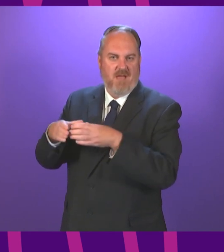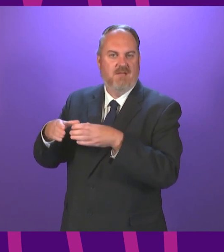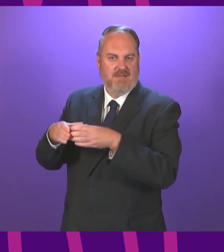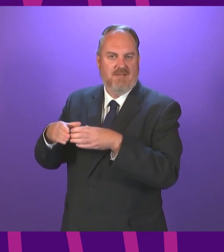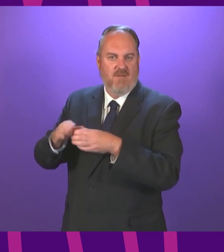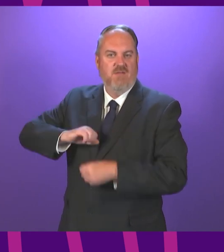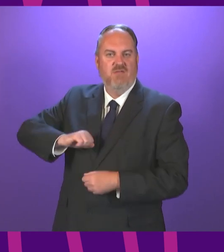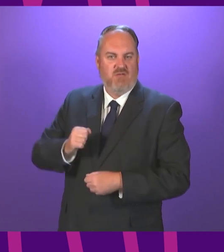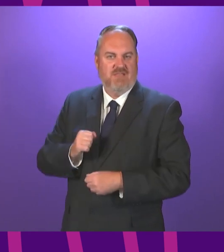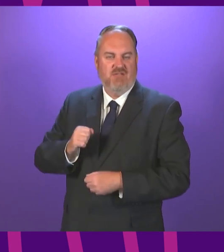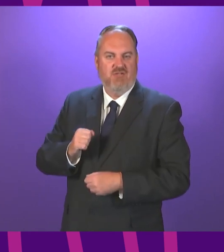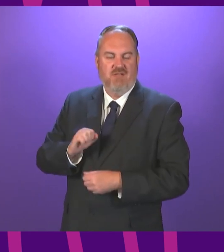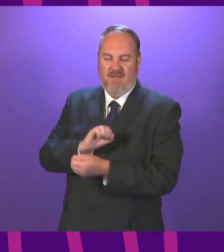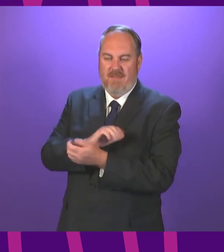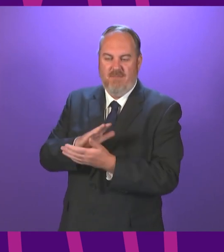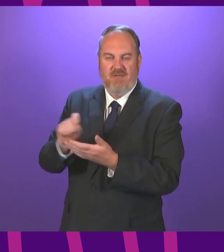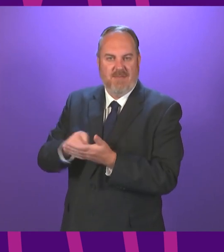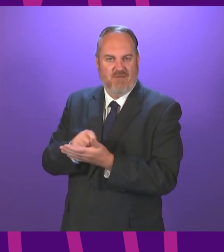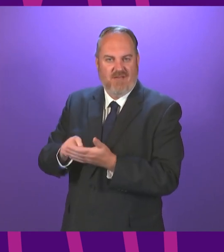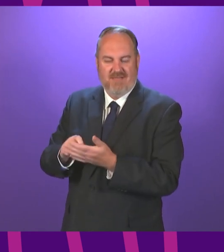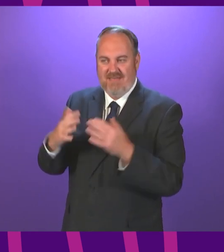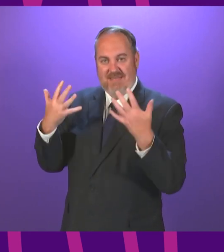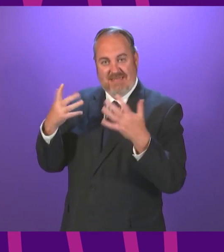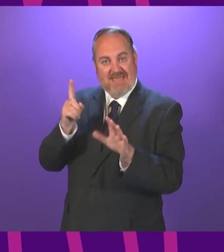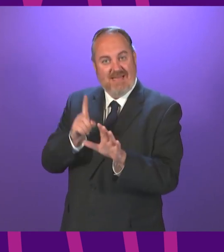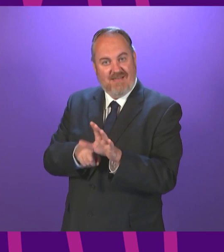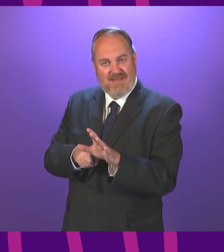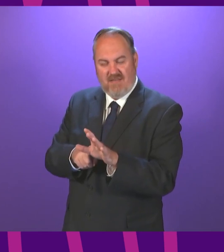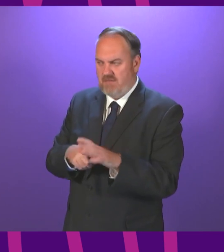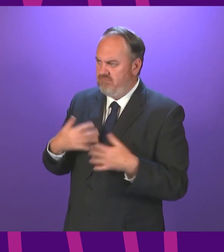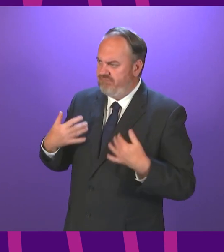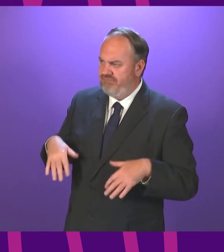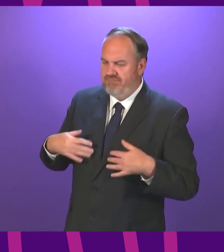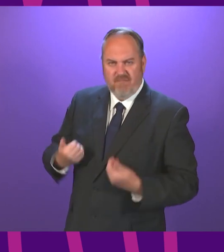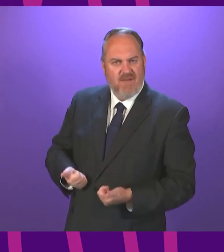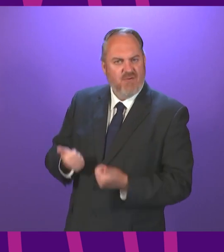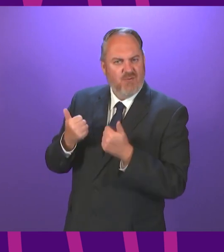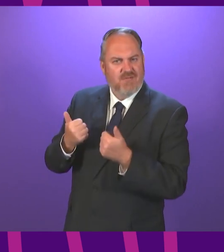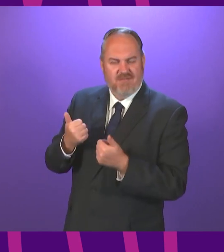Democrats. Ten years is a good shift. I am sure that we all wish him well.